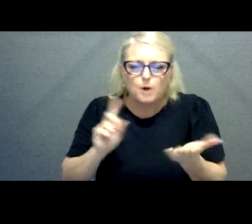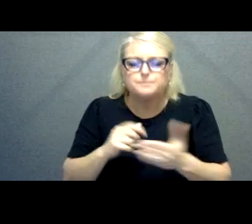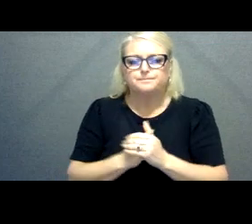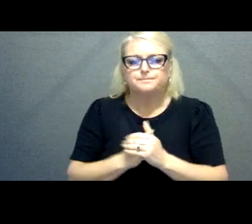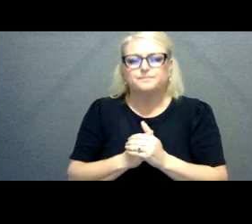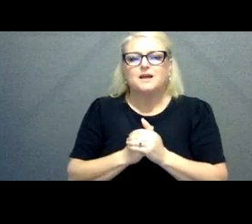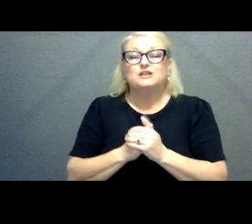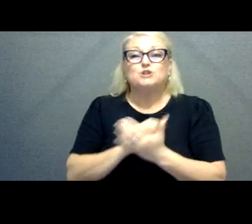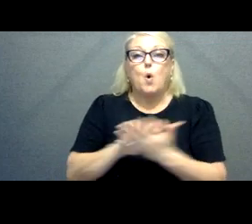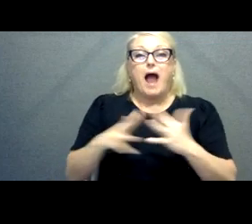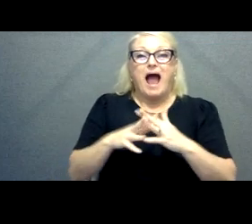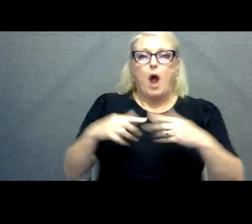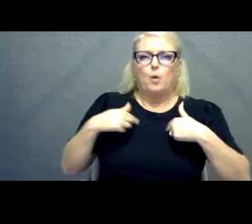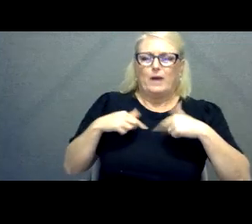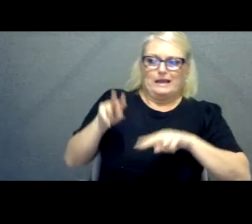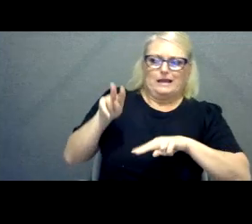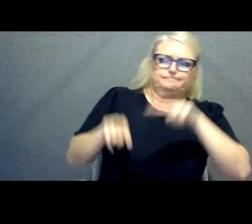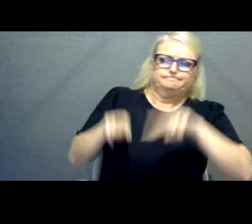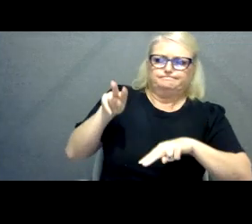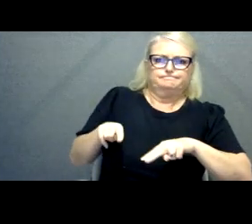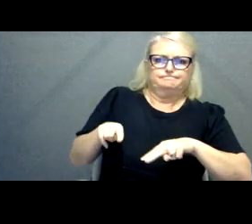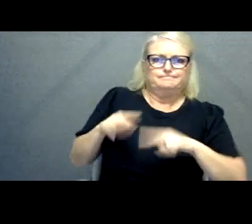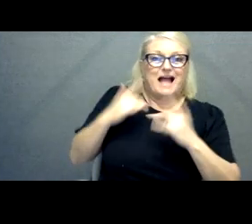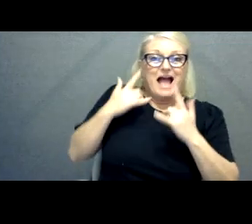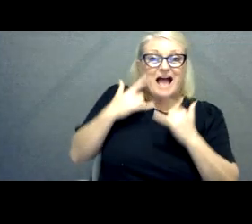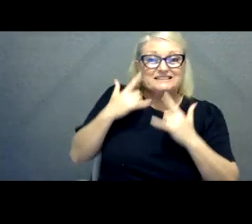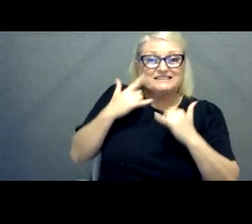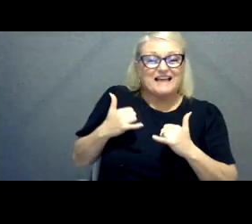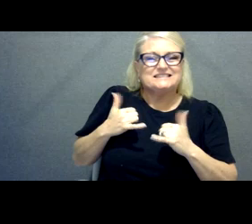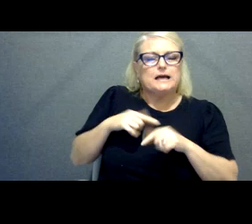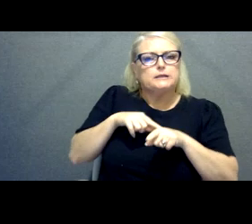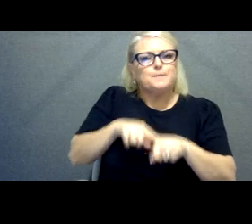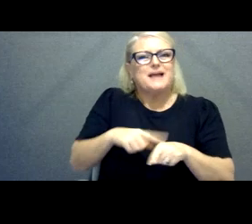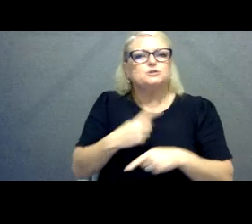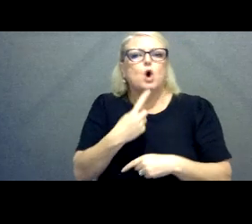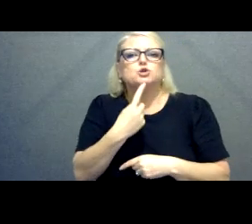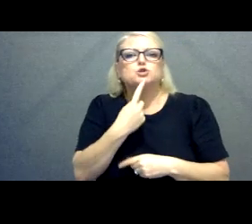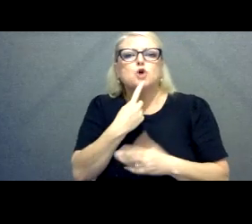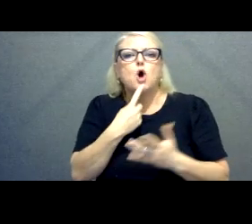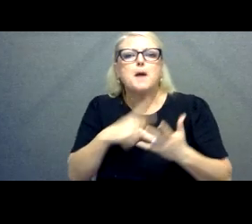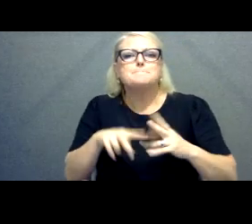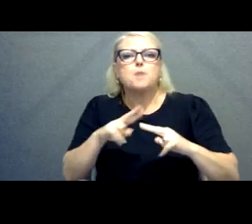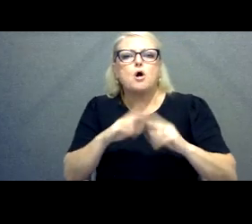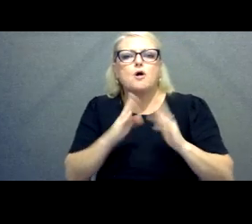on the matter type so do want to make that really clear this is going to be quite a general like